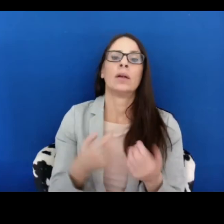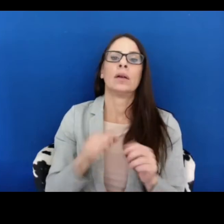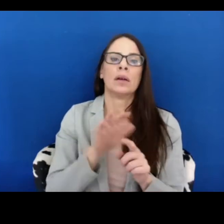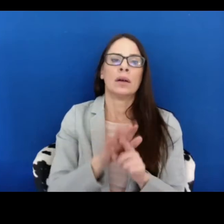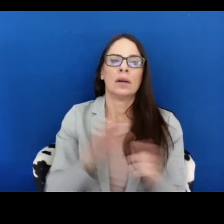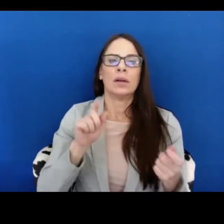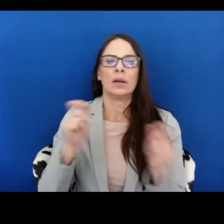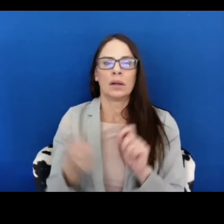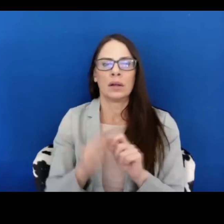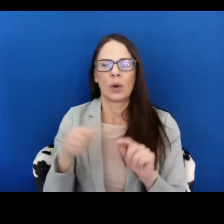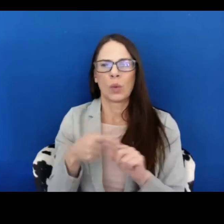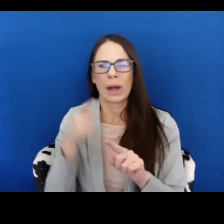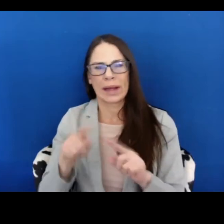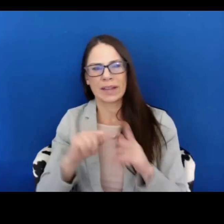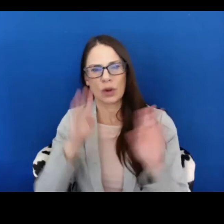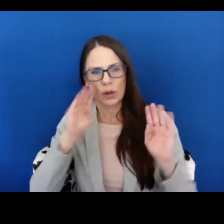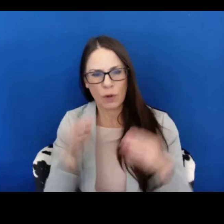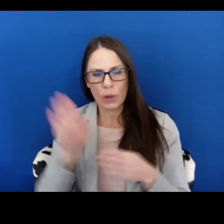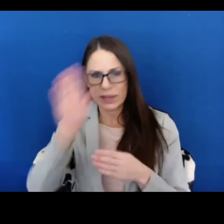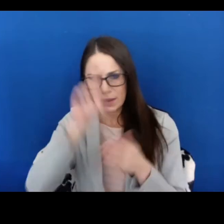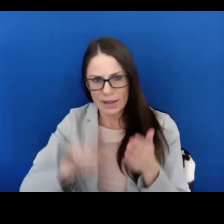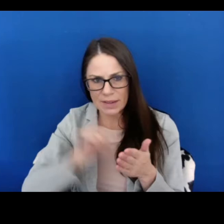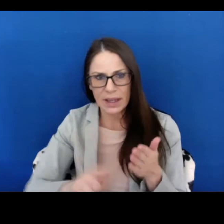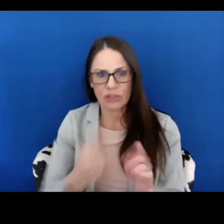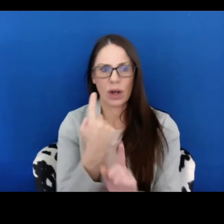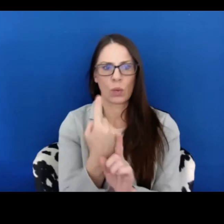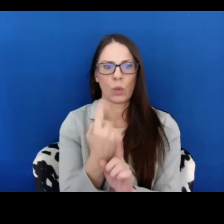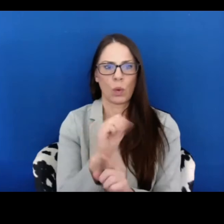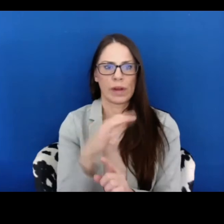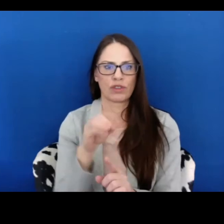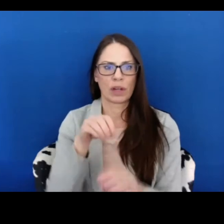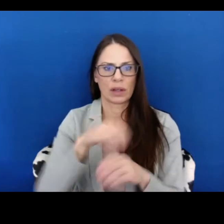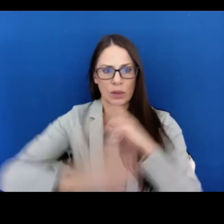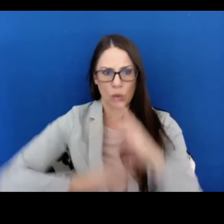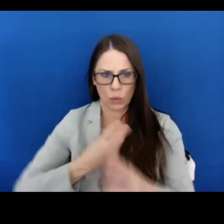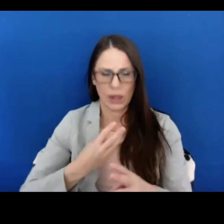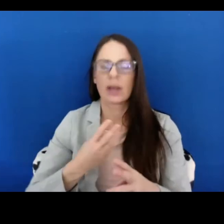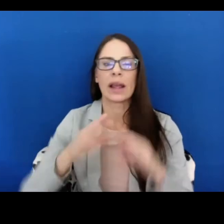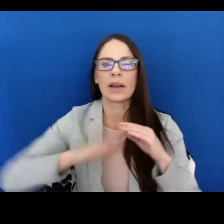he began to focus his investigation on one particular child in the world board, a girl